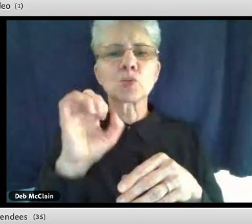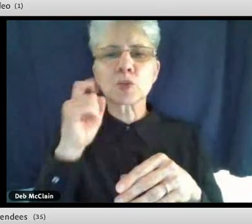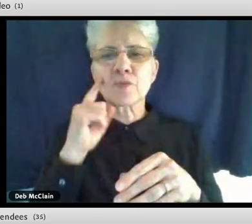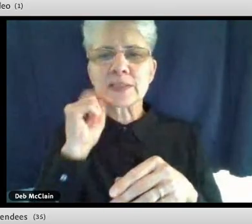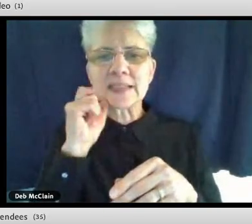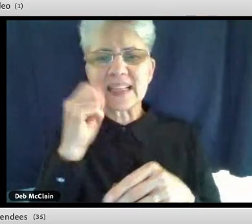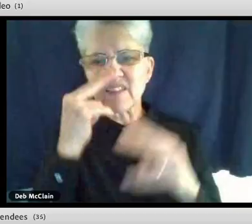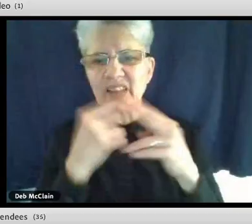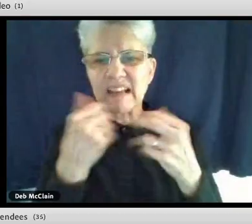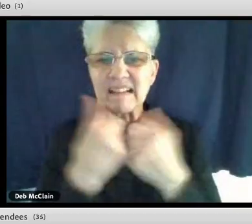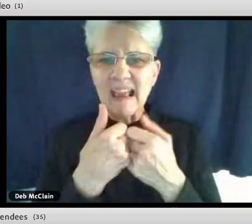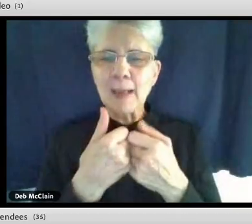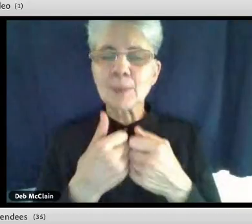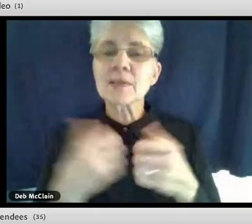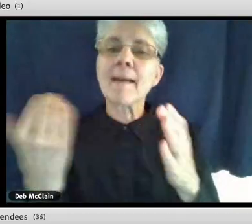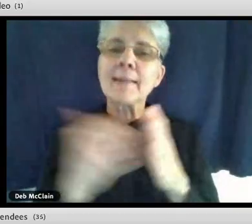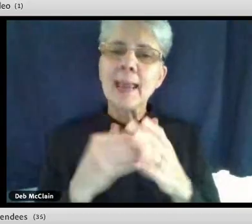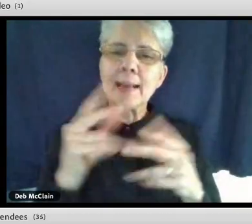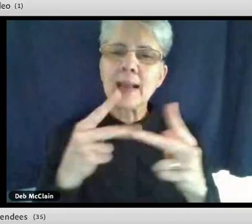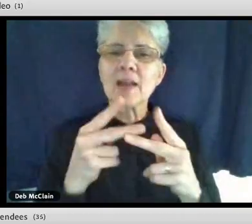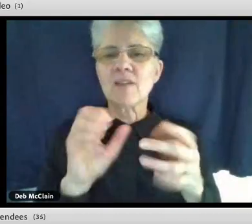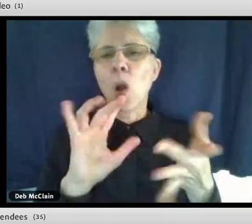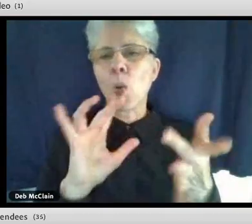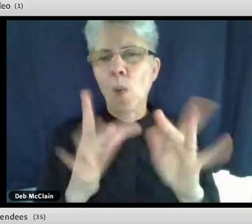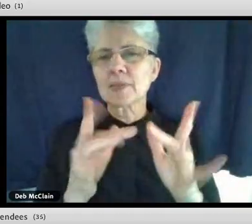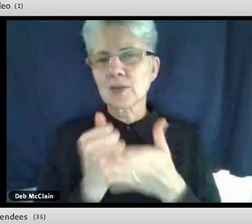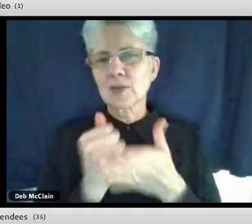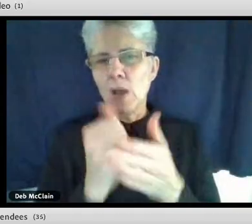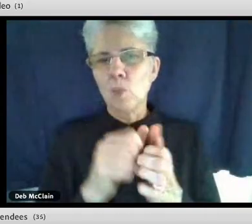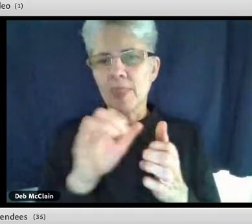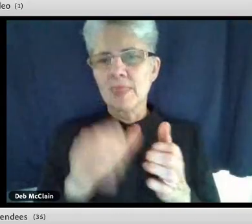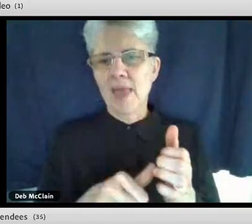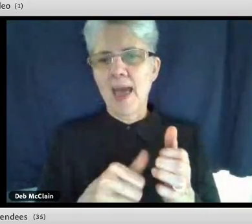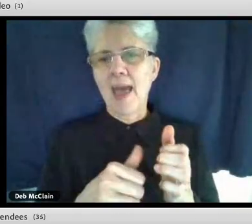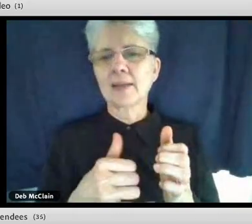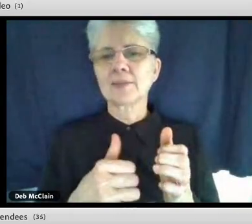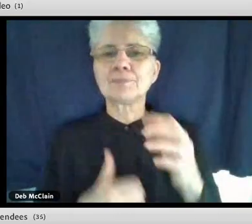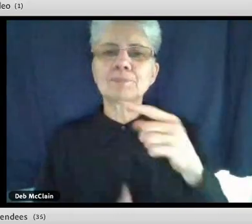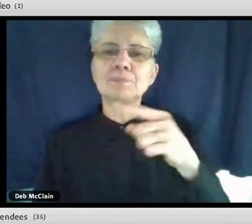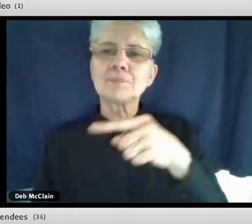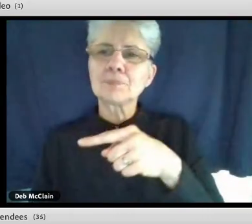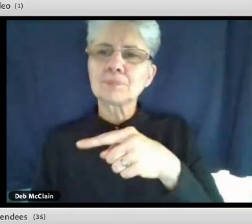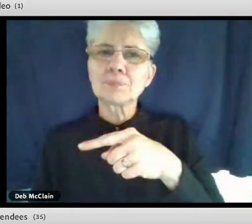do-it-yourself story times, tools for teens, fun games, again, kind of a website to help with that,